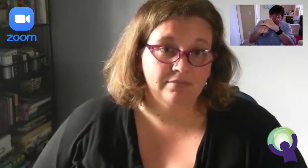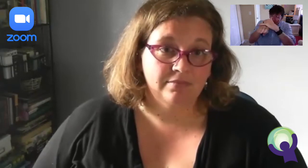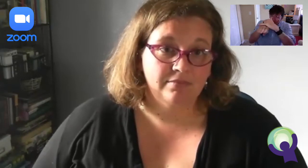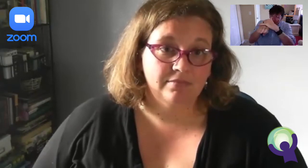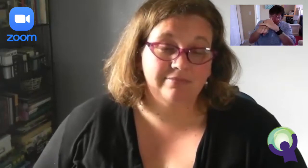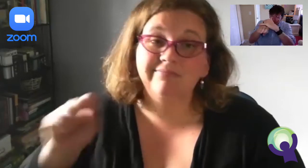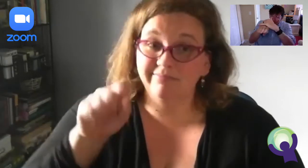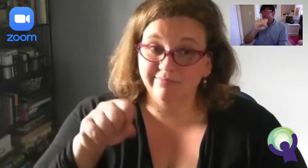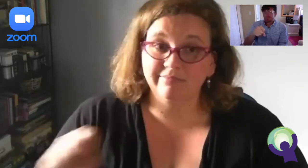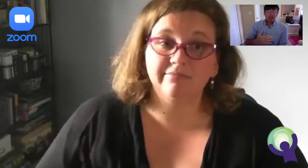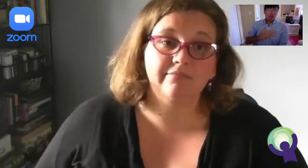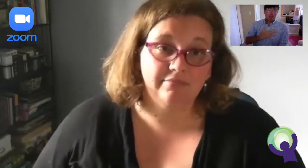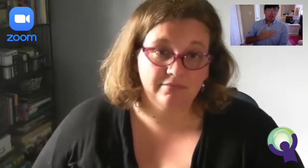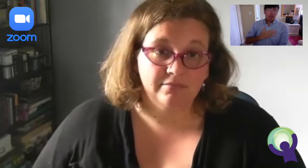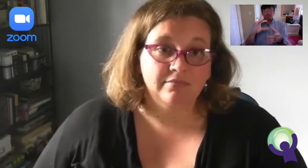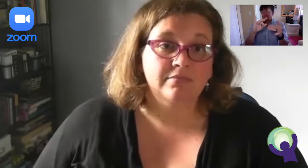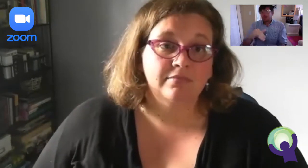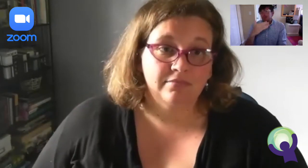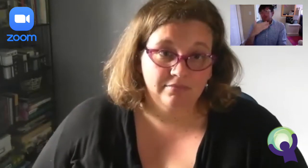continuously asking for that access and being